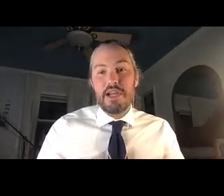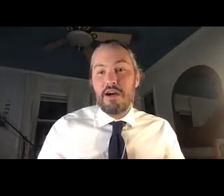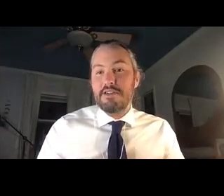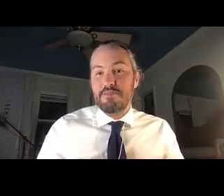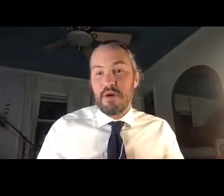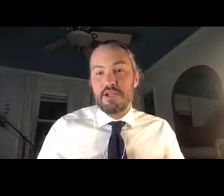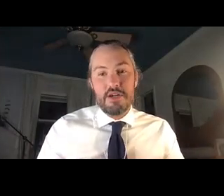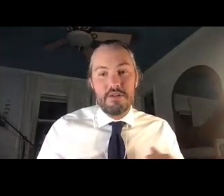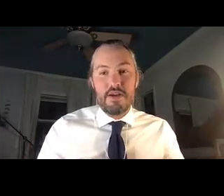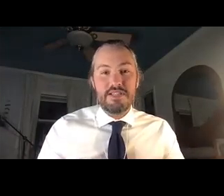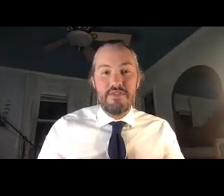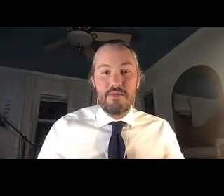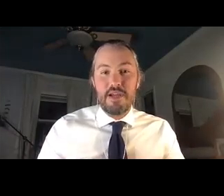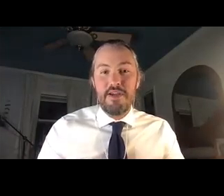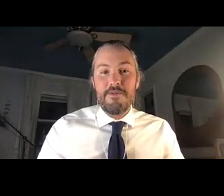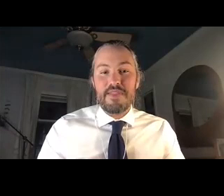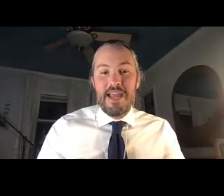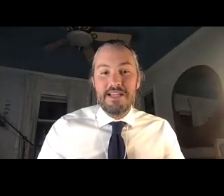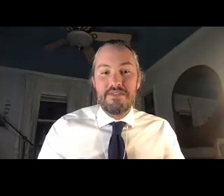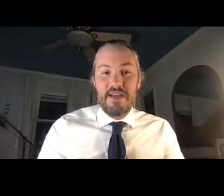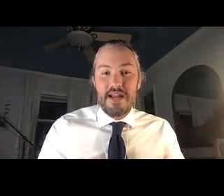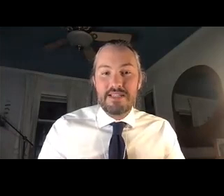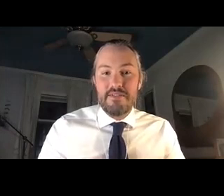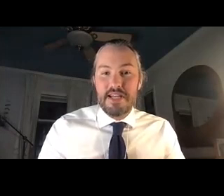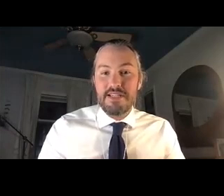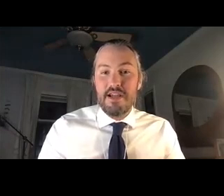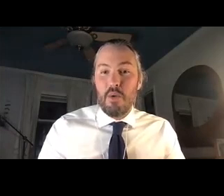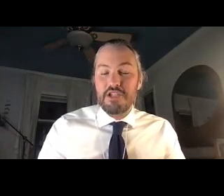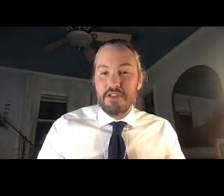hard, and spreading joy to friends and family, and his favorite activities are watching the